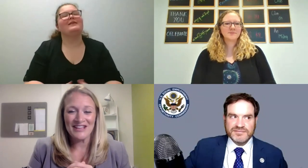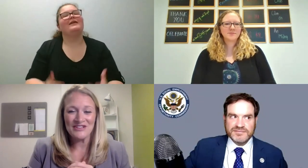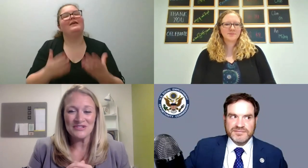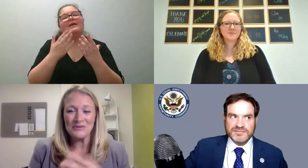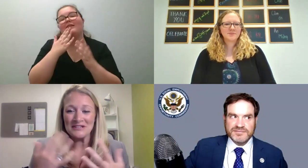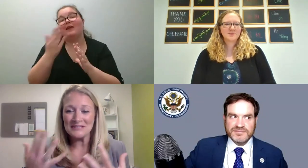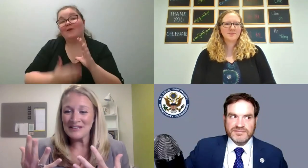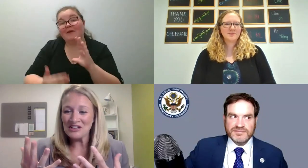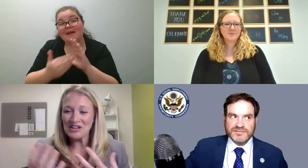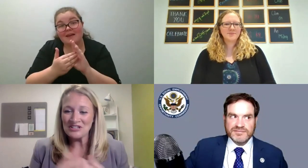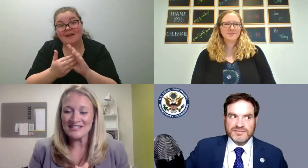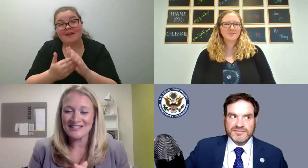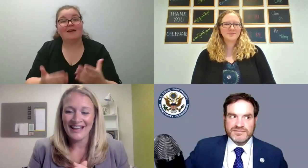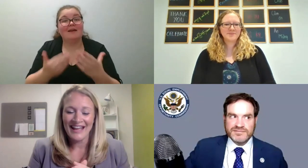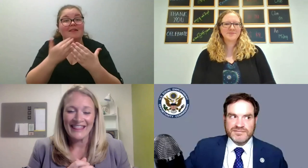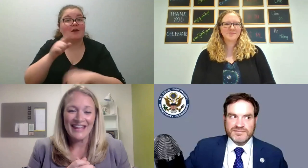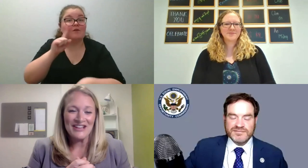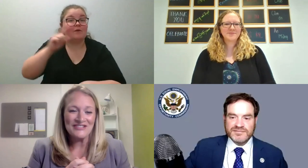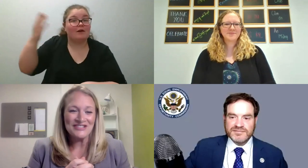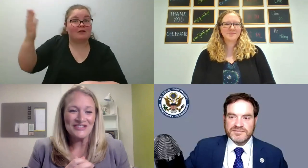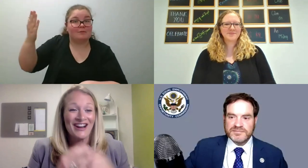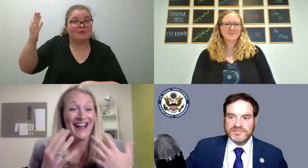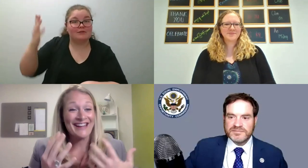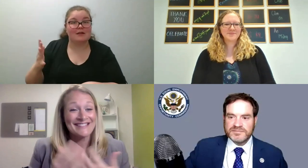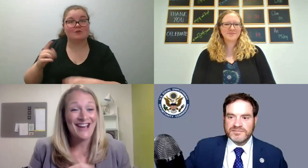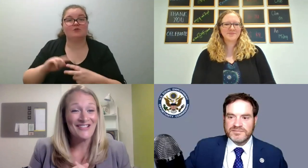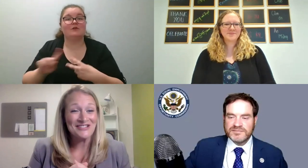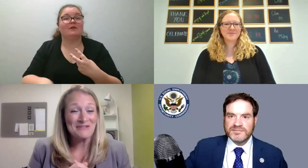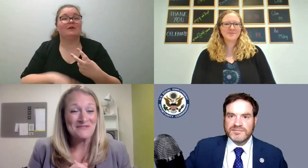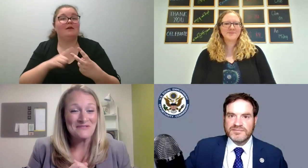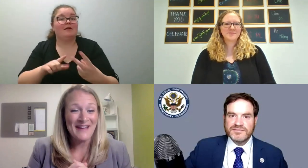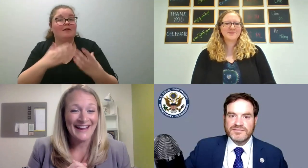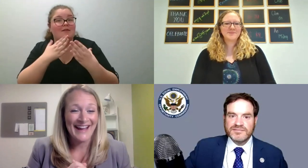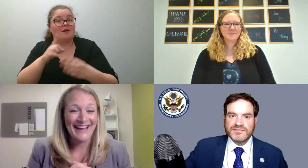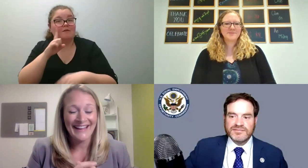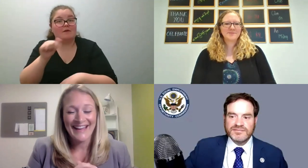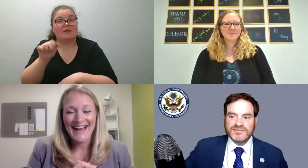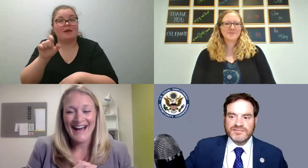Thank you to our speakers. Thank you to our ASL interpreter, Becca.